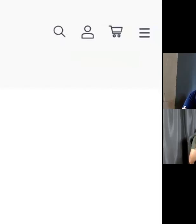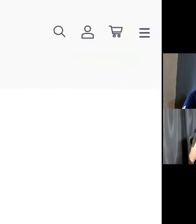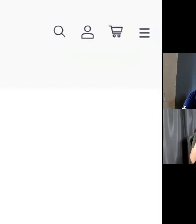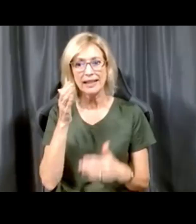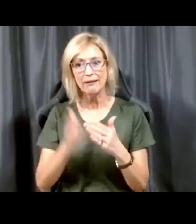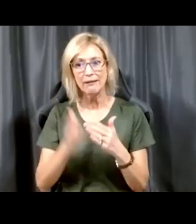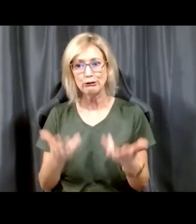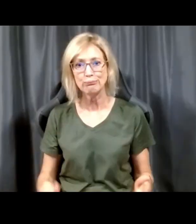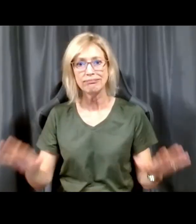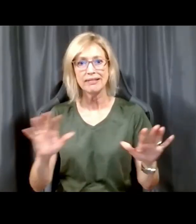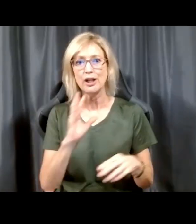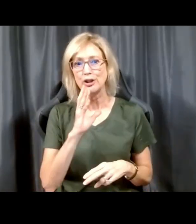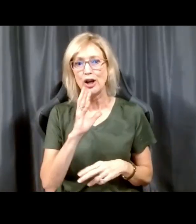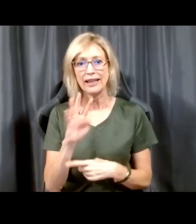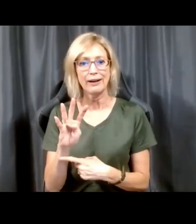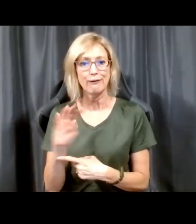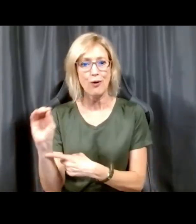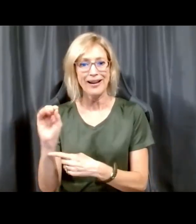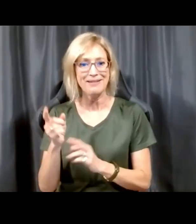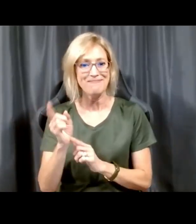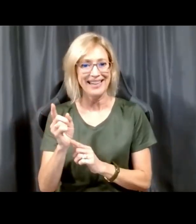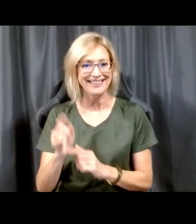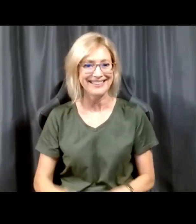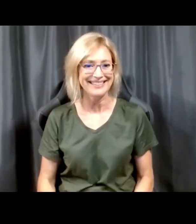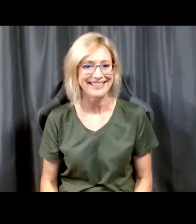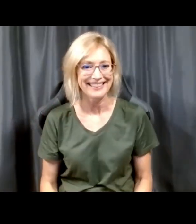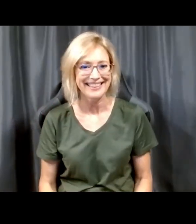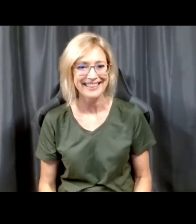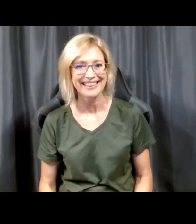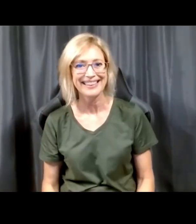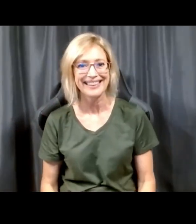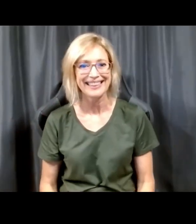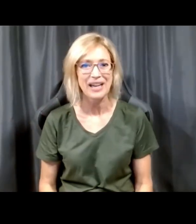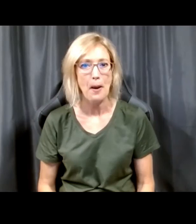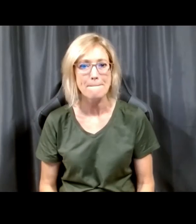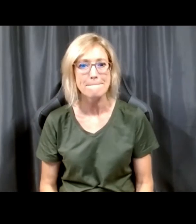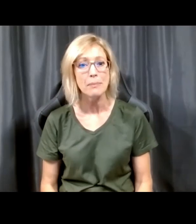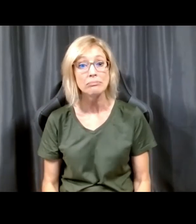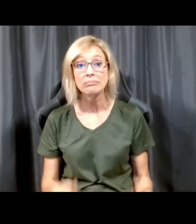sharing my screen. And see if anybody has any questions.